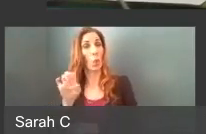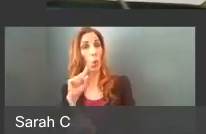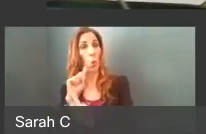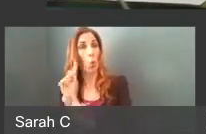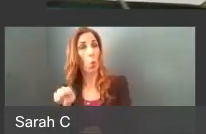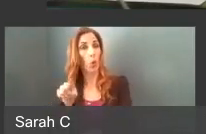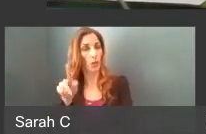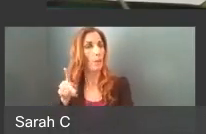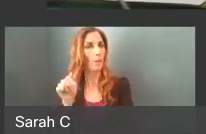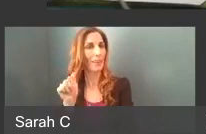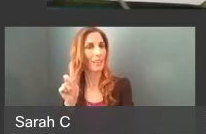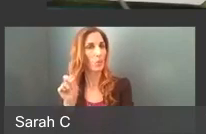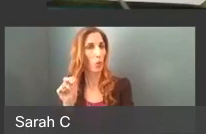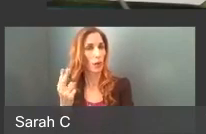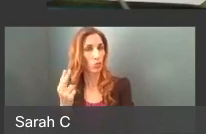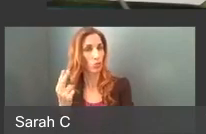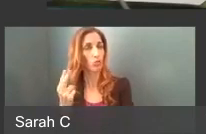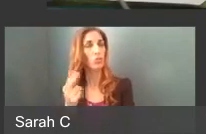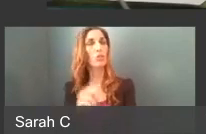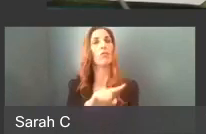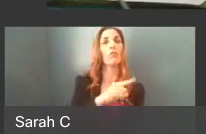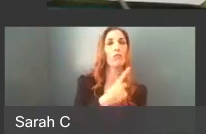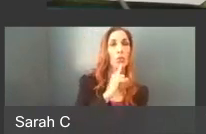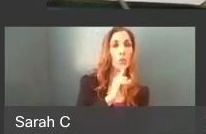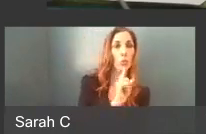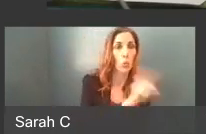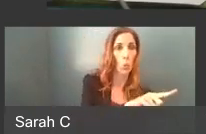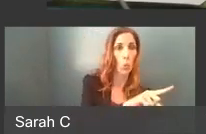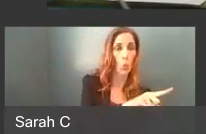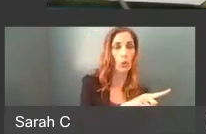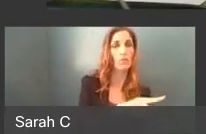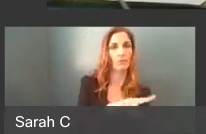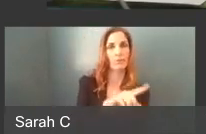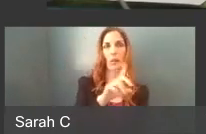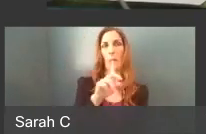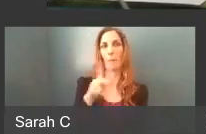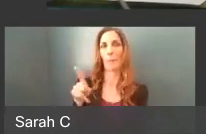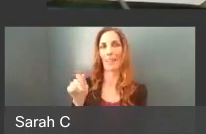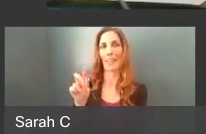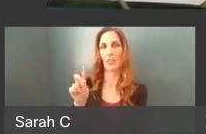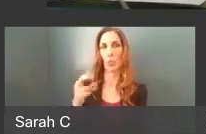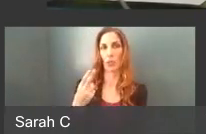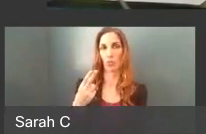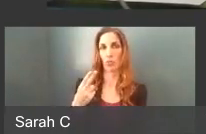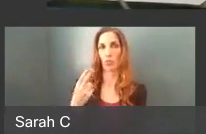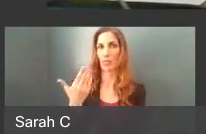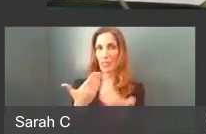and then there is a first dose order that goes to PA DOH and those are two separate forms that they